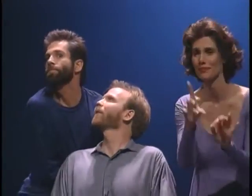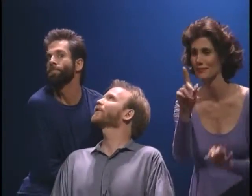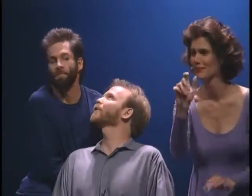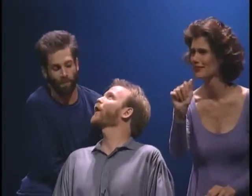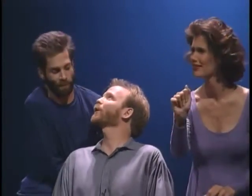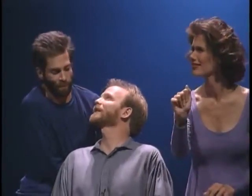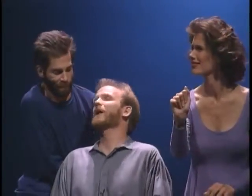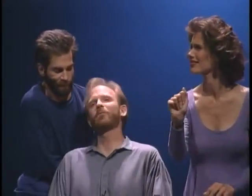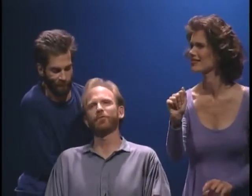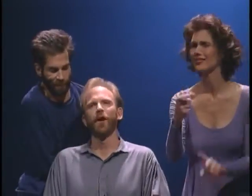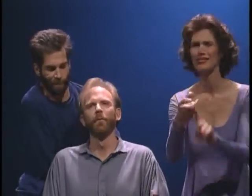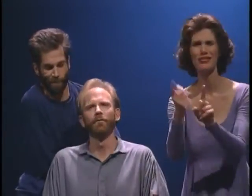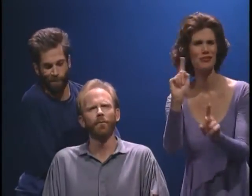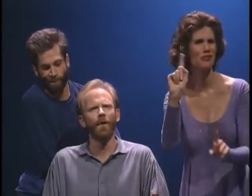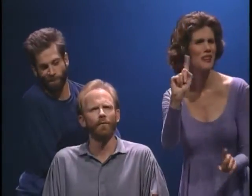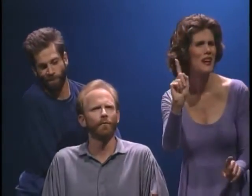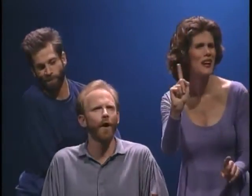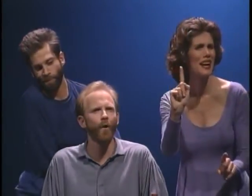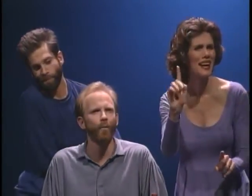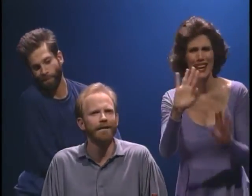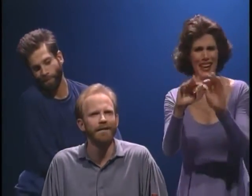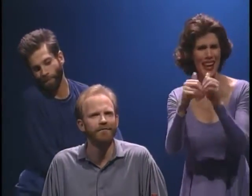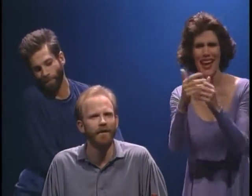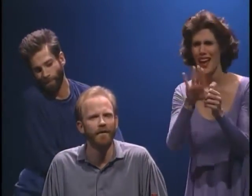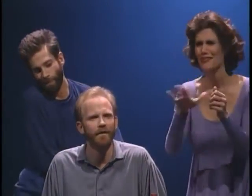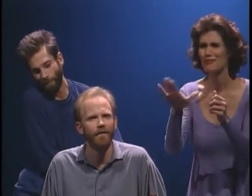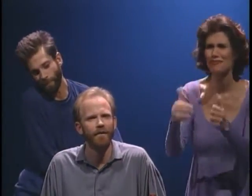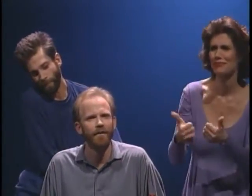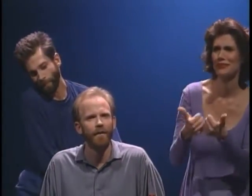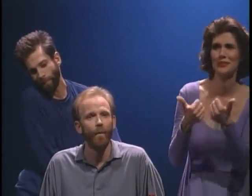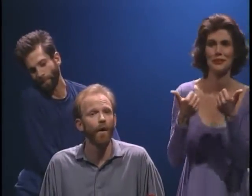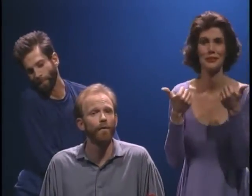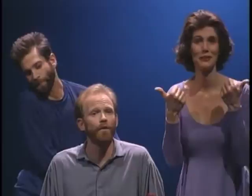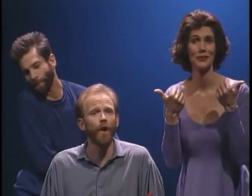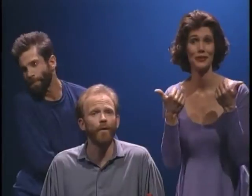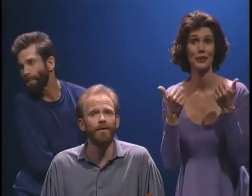wonder where we come from from what realm we live in where we're going and